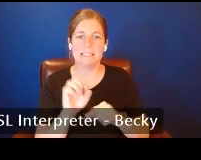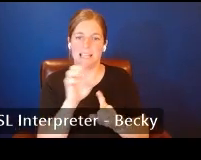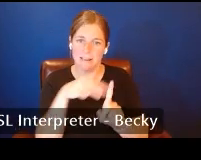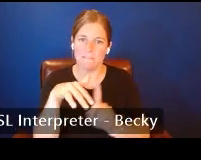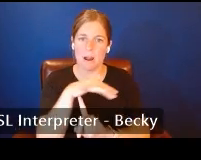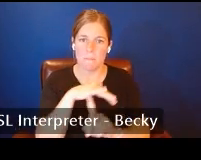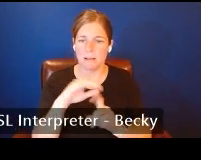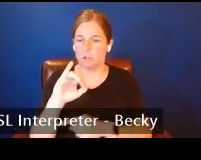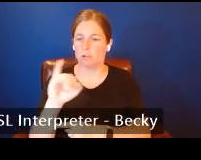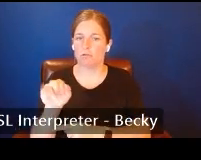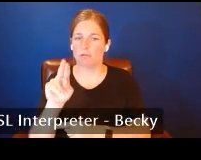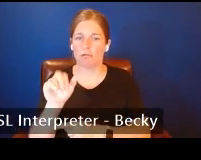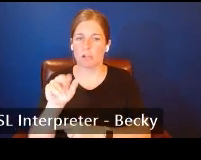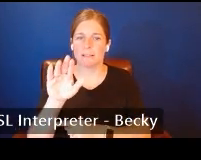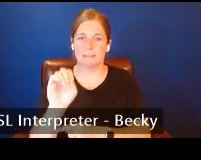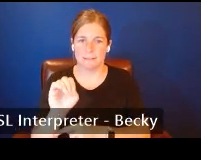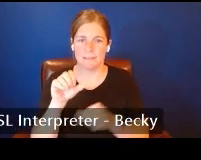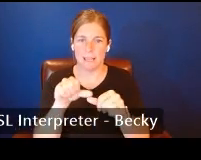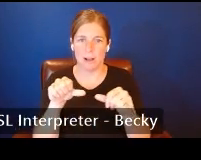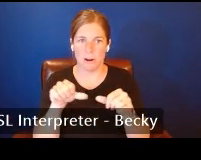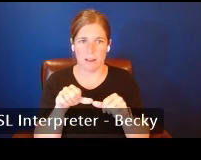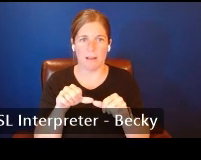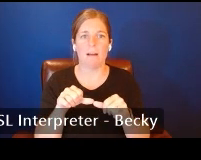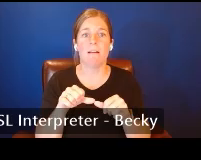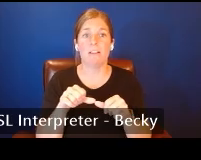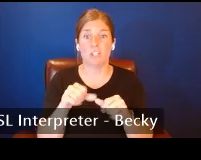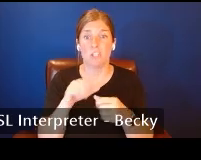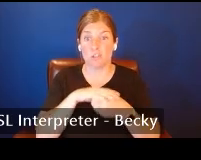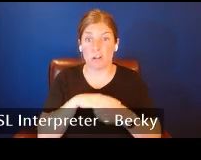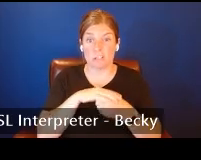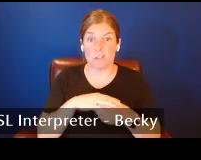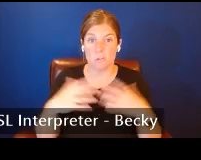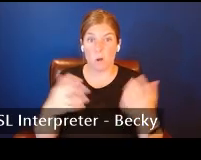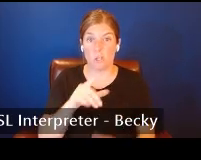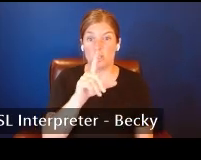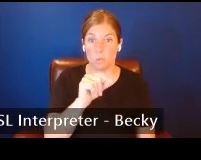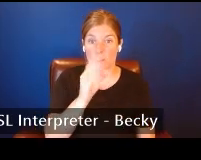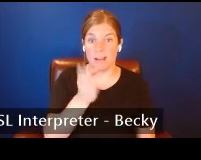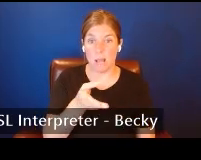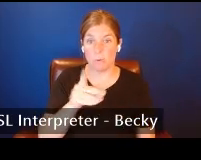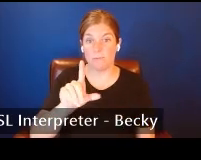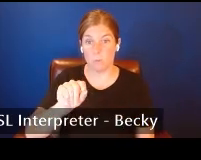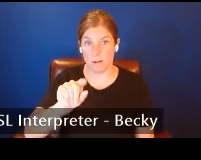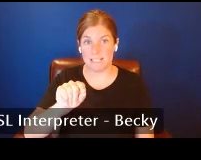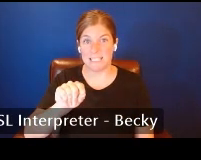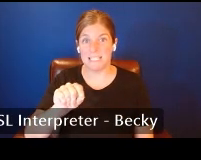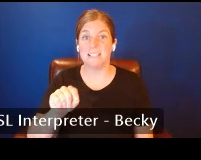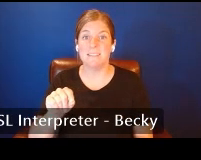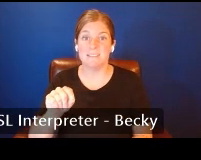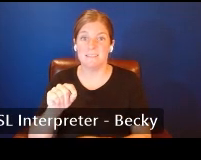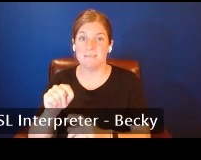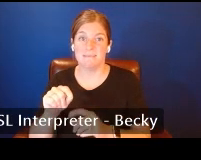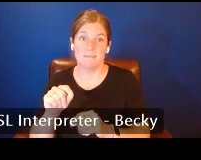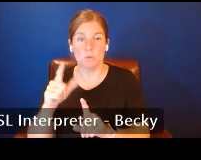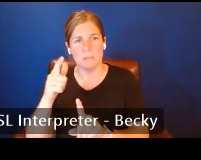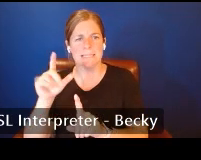The combined stressor total is 20 out of 26 environmental stressors. The state median is 13. The County median is 12. The selected environmental stressor